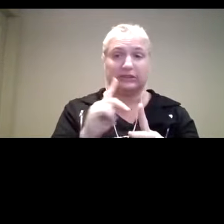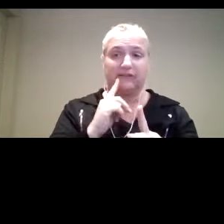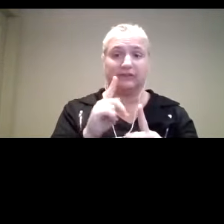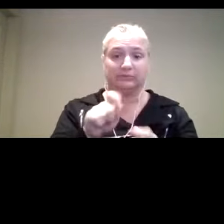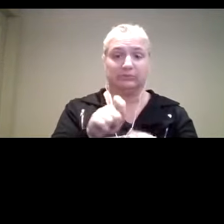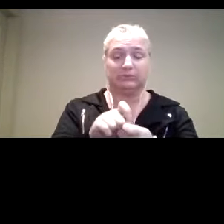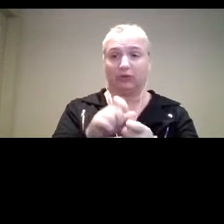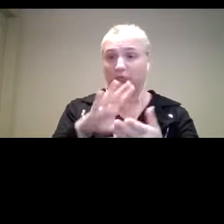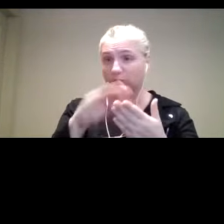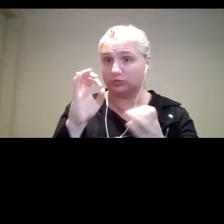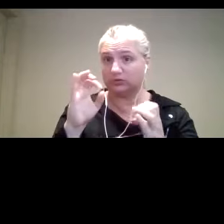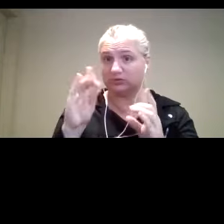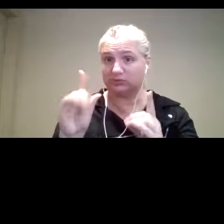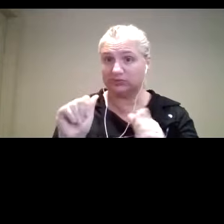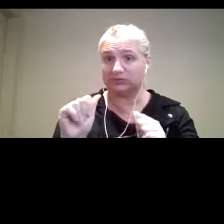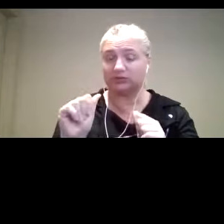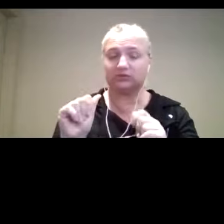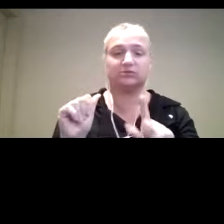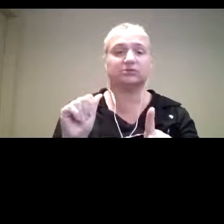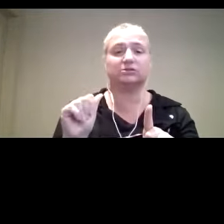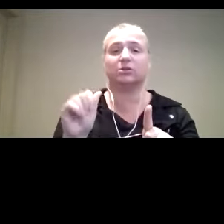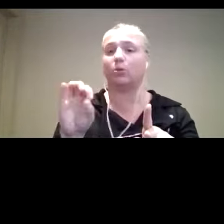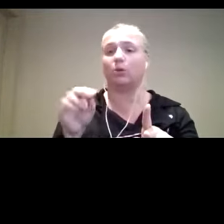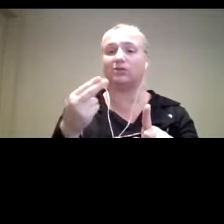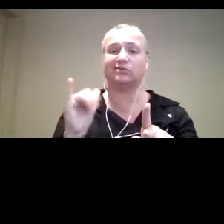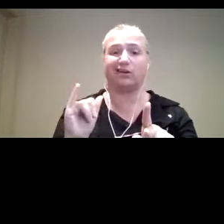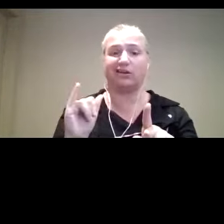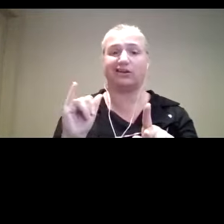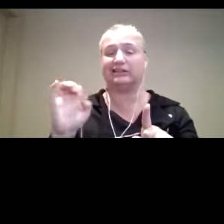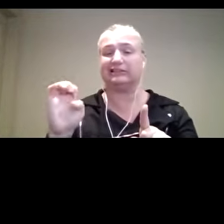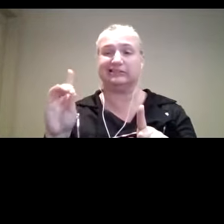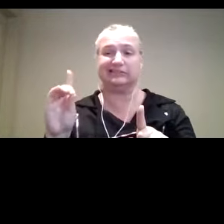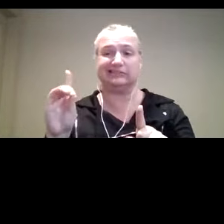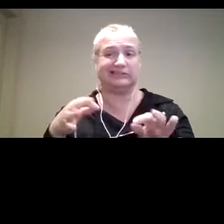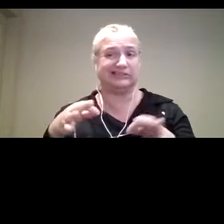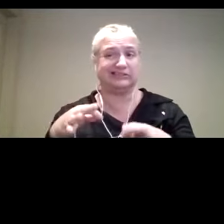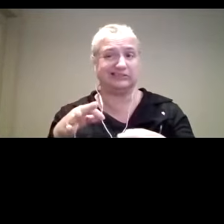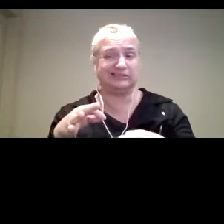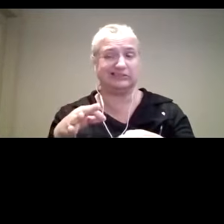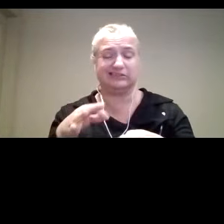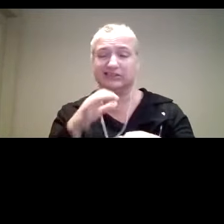But the ED and OHI definitions don't really talk about how to evaluate